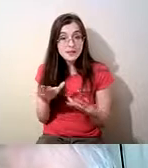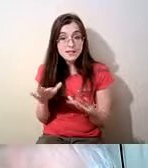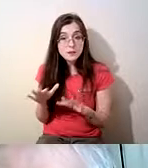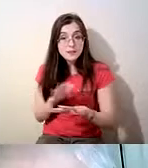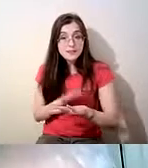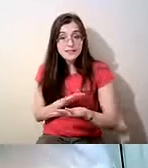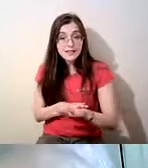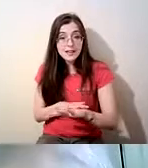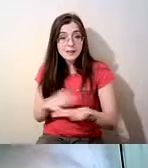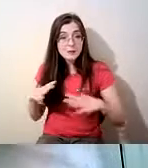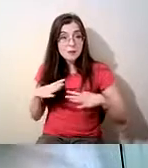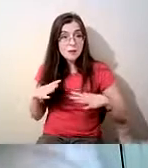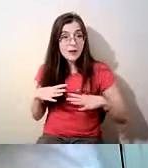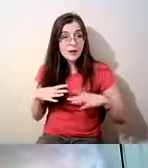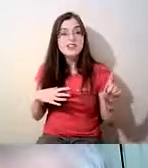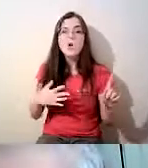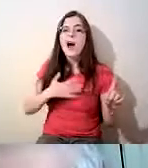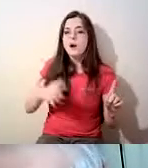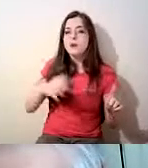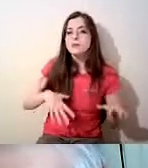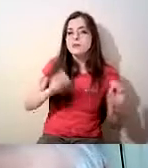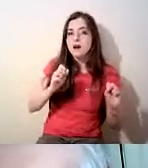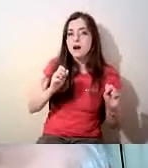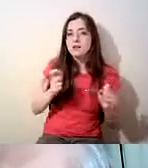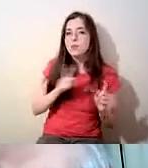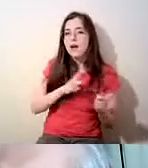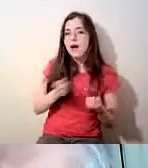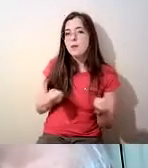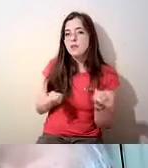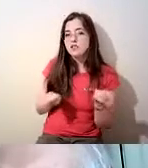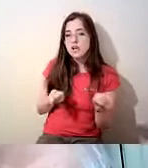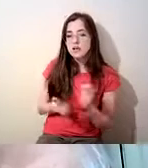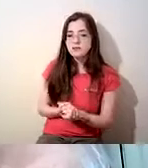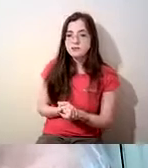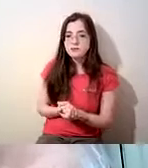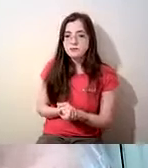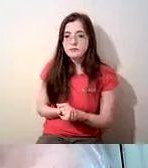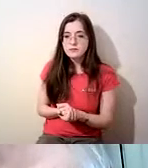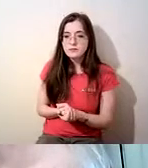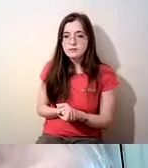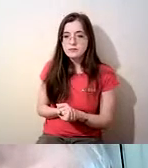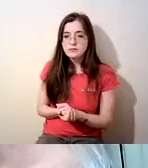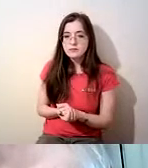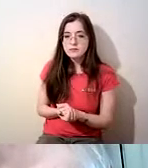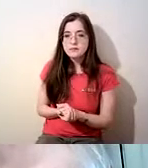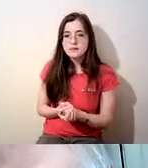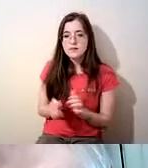um maybe i should start first as the chair um i mean asha actually you mentioned